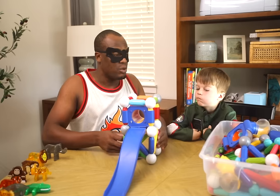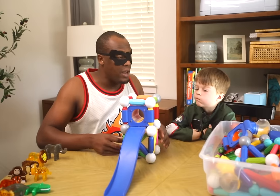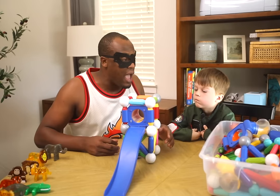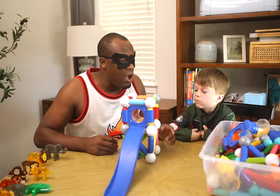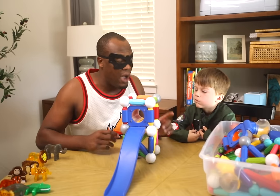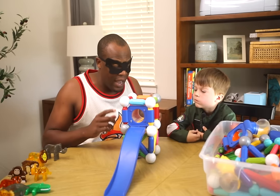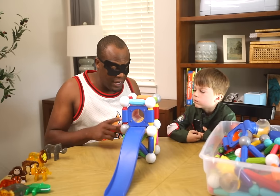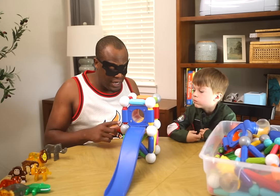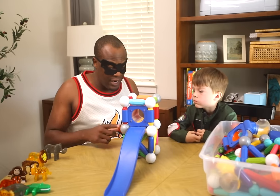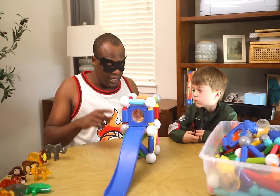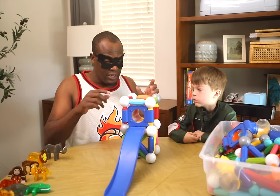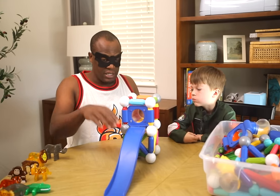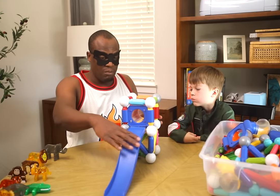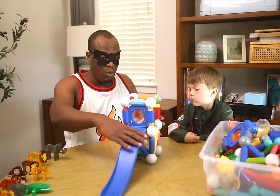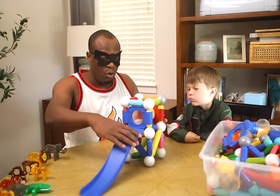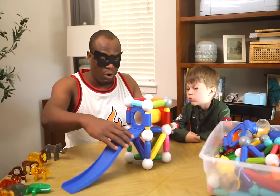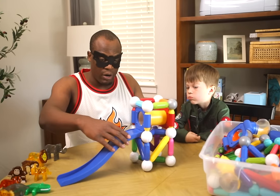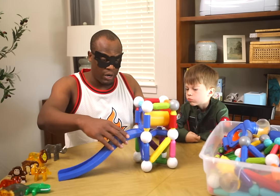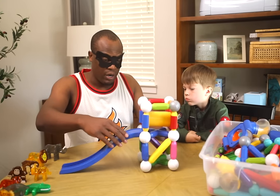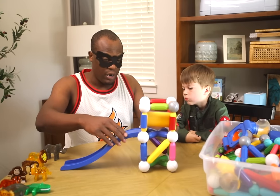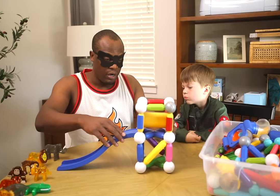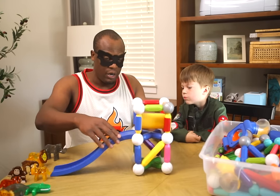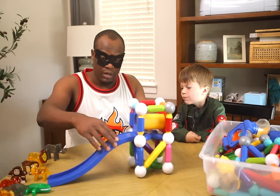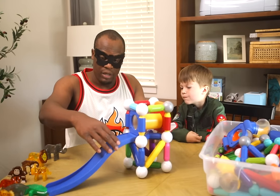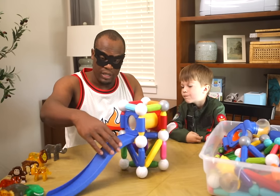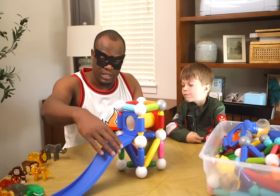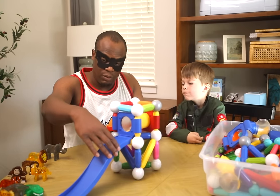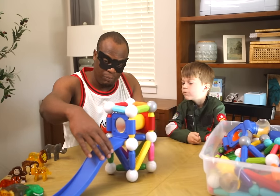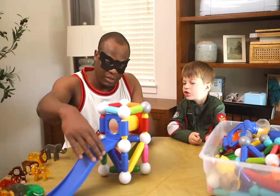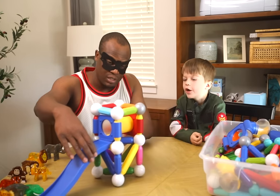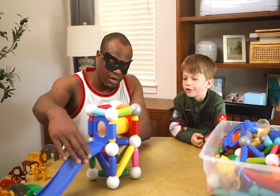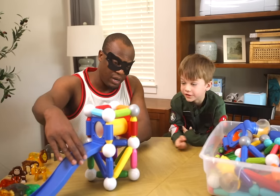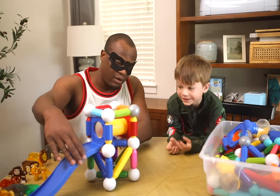So now, I need Some more. Let's see, we'll put this right here.